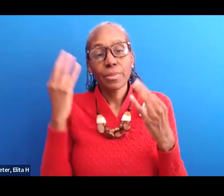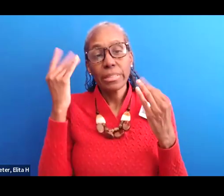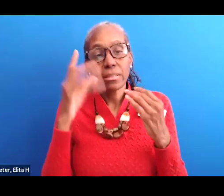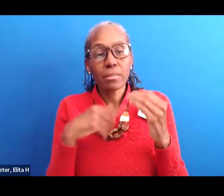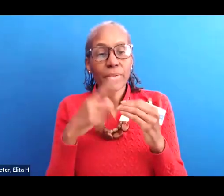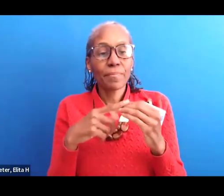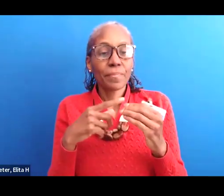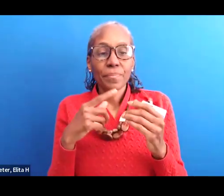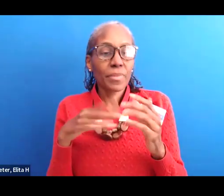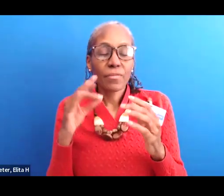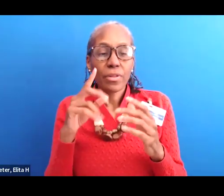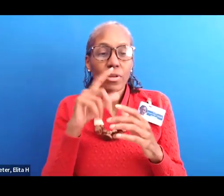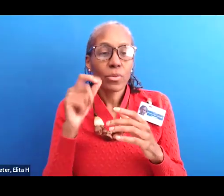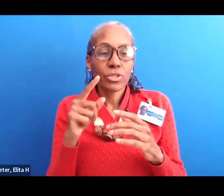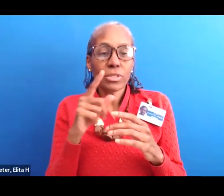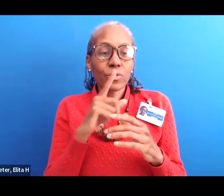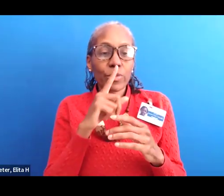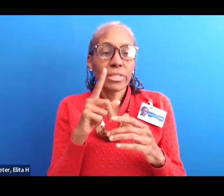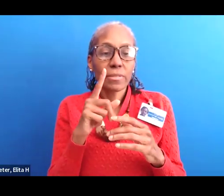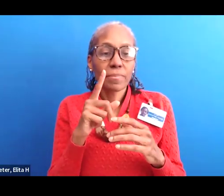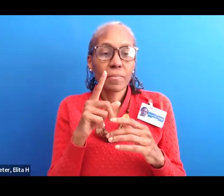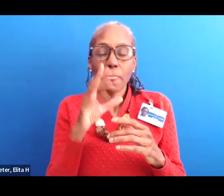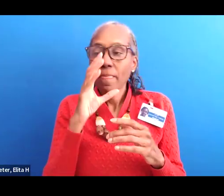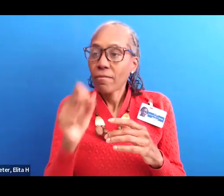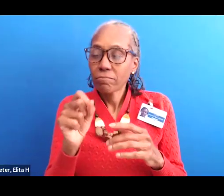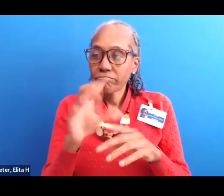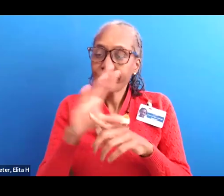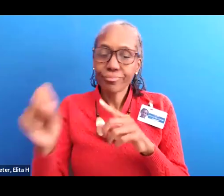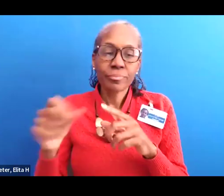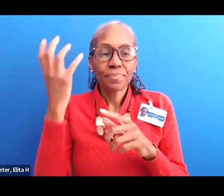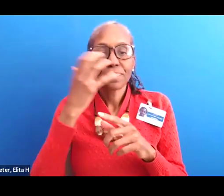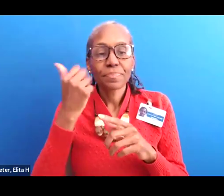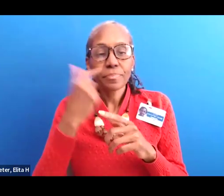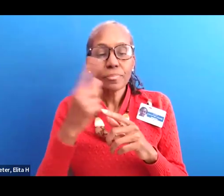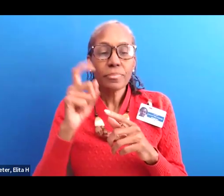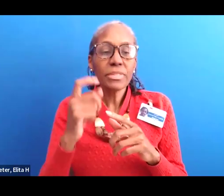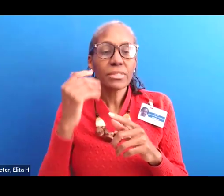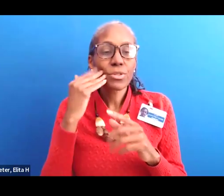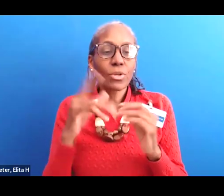because I just found that question just was so phenomenal. I thought, wow, everybody needs to know about that.